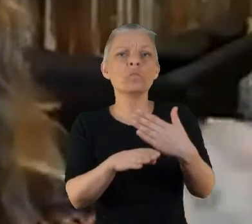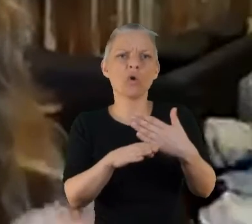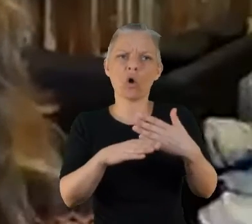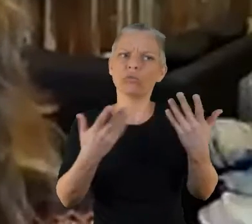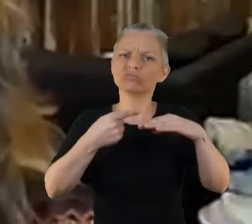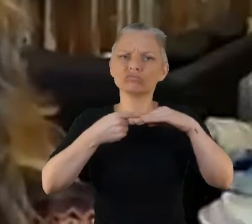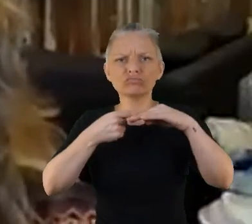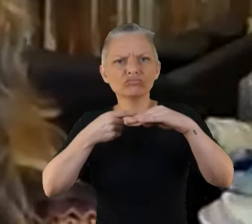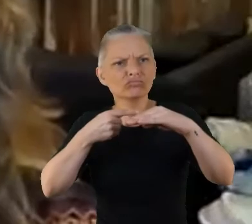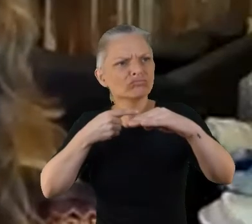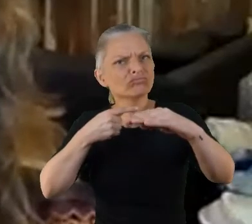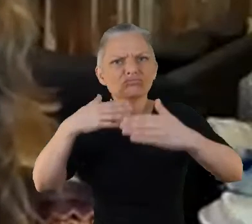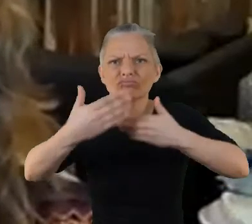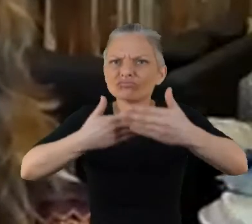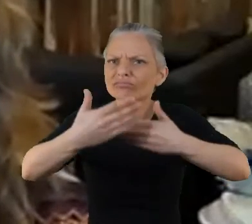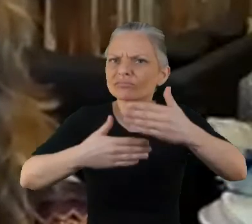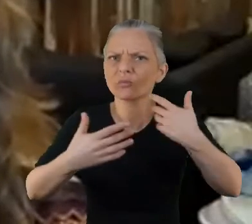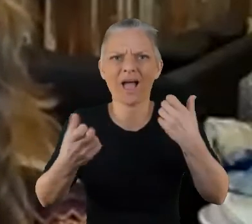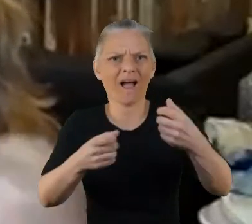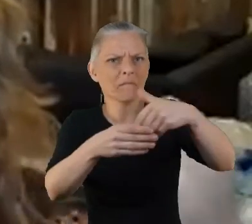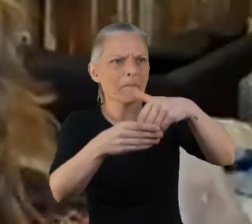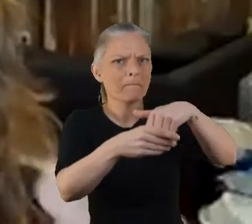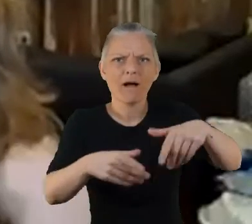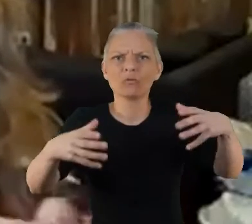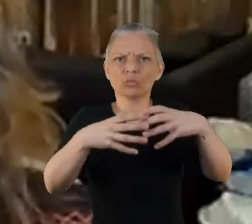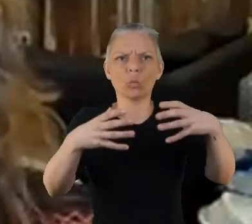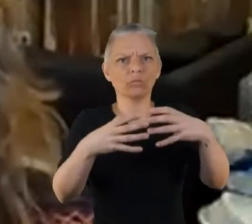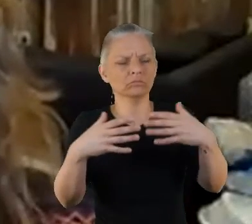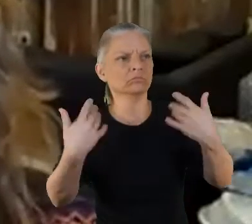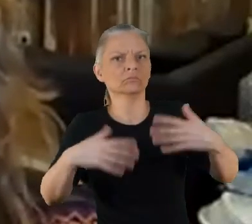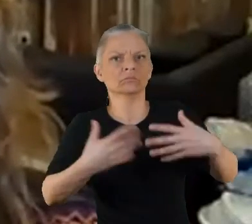is hopeful, we all have our different identities and it is meaningful because it’s actually coming